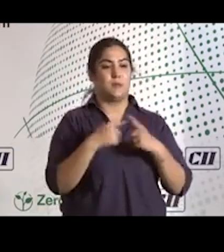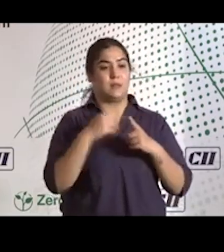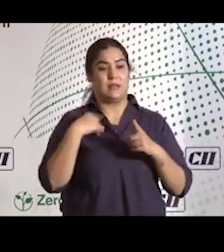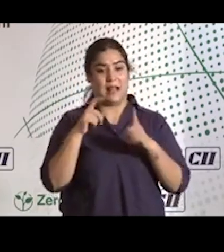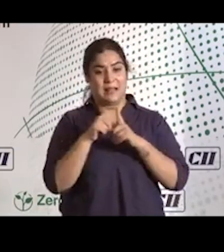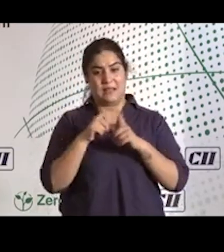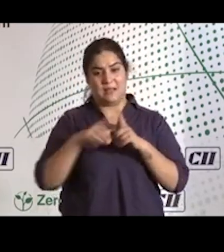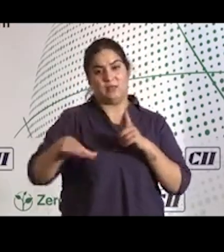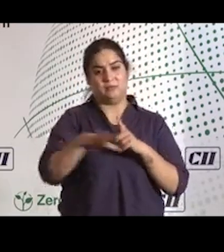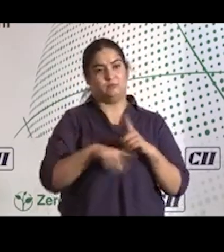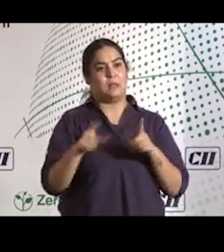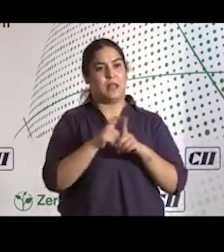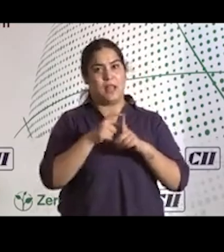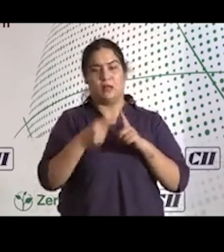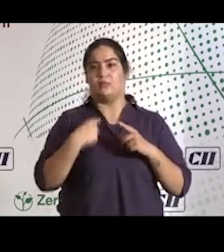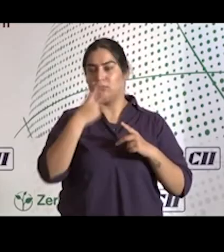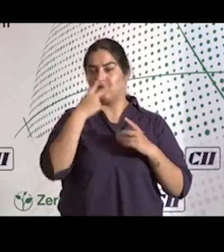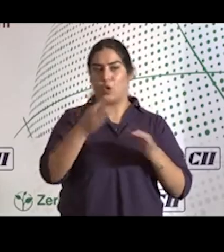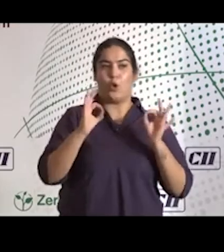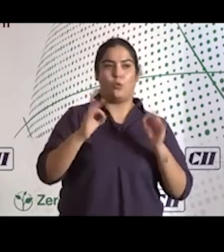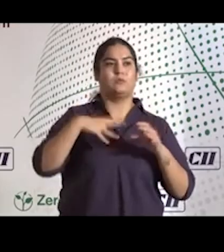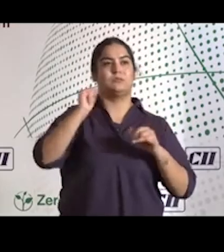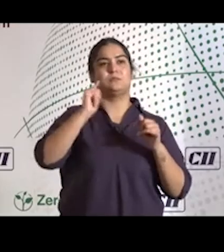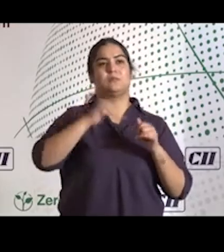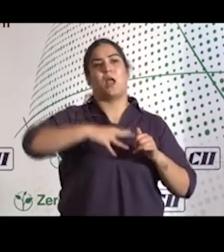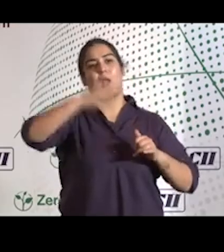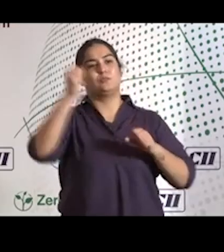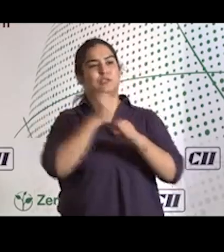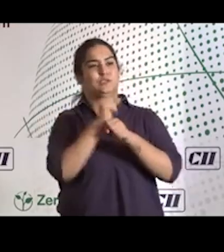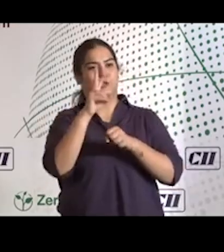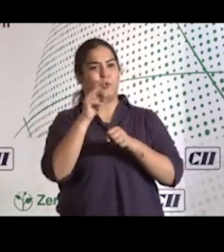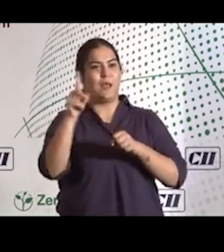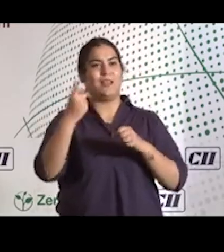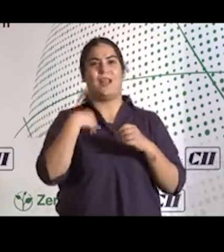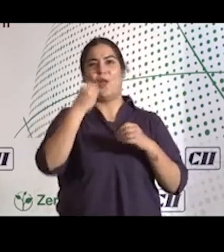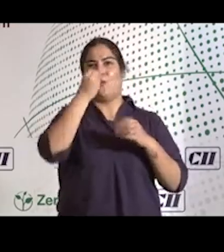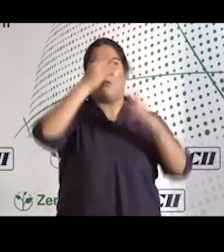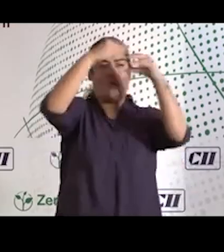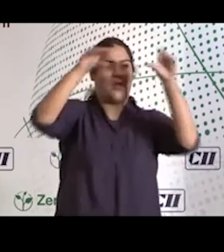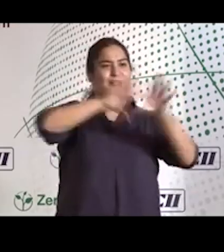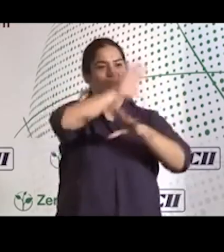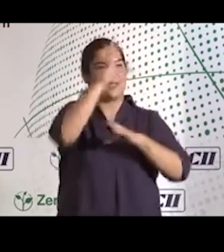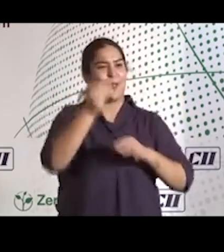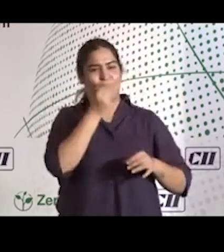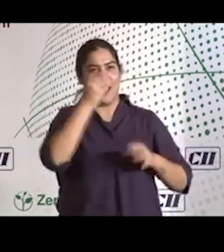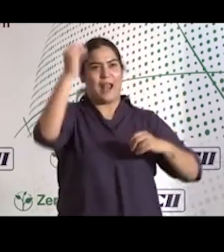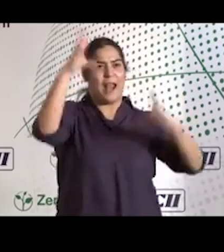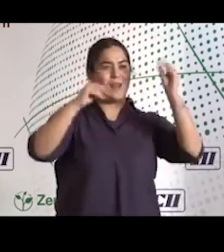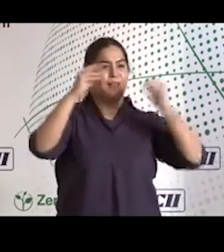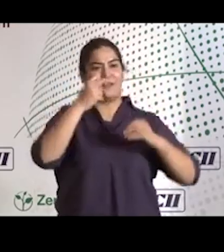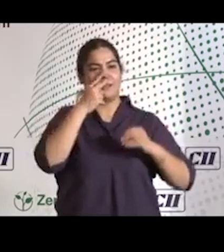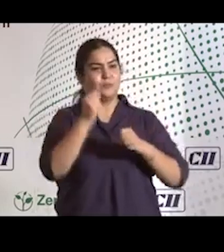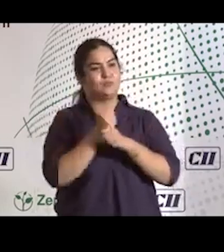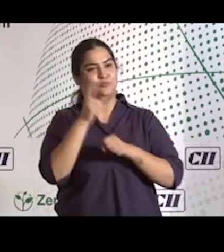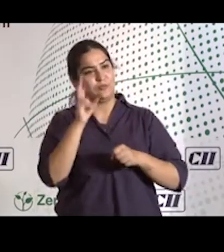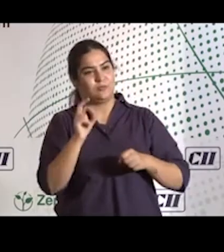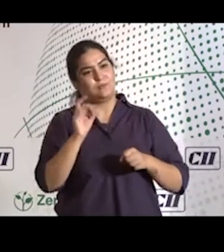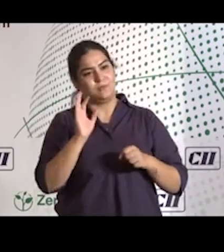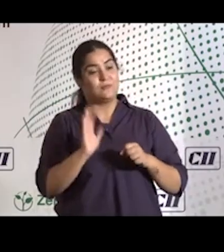the ladies looking so wonderful, going and clean because of G20. And when I was looking at this all G20, I think the biggest